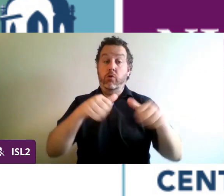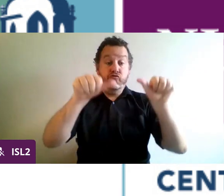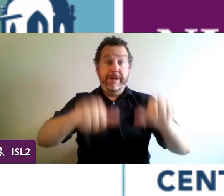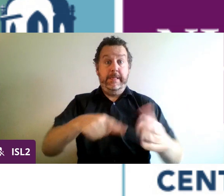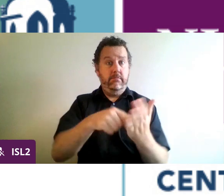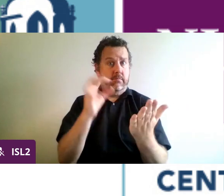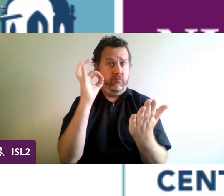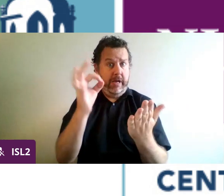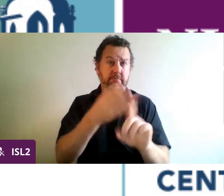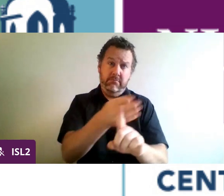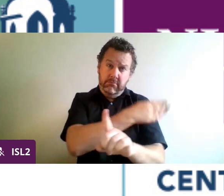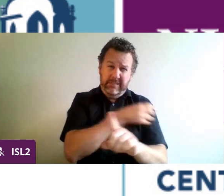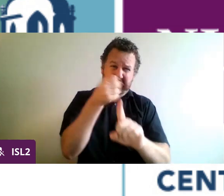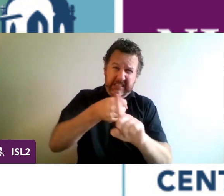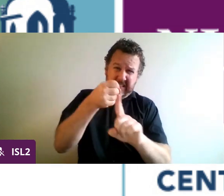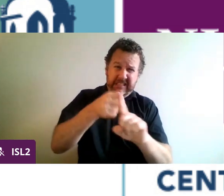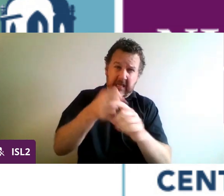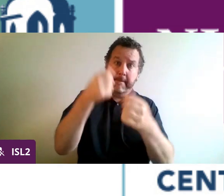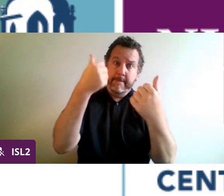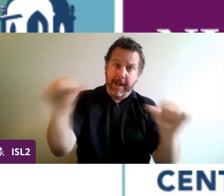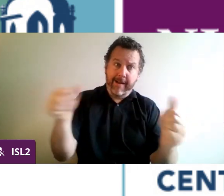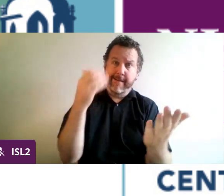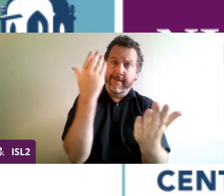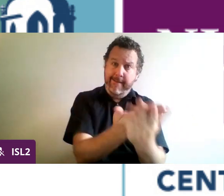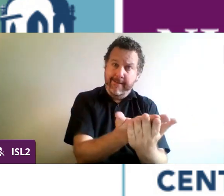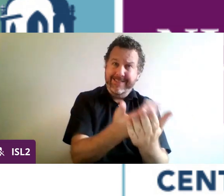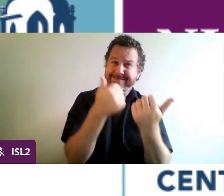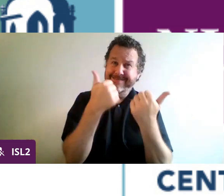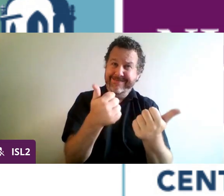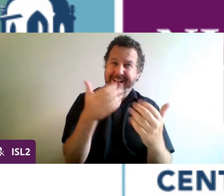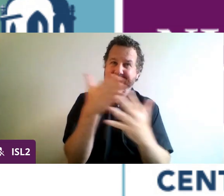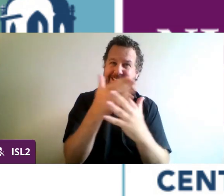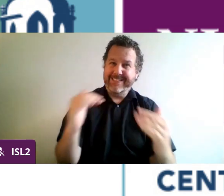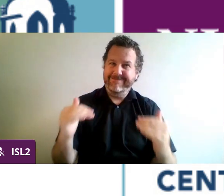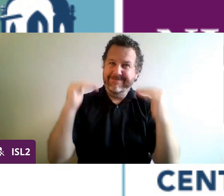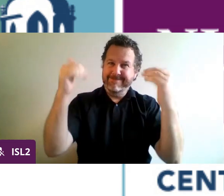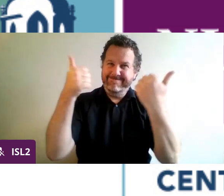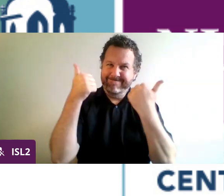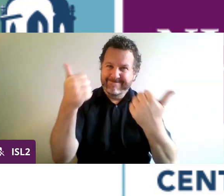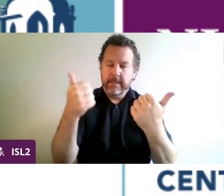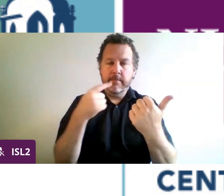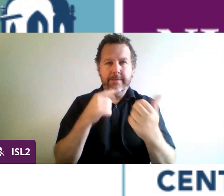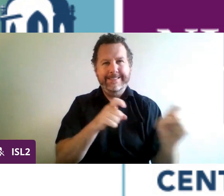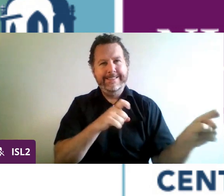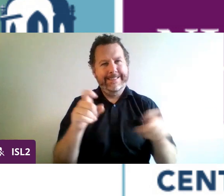even in the medium that is accessible.